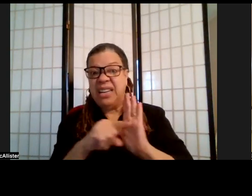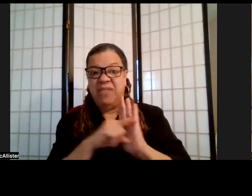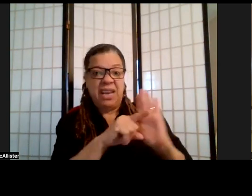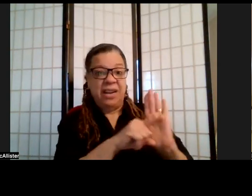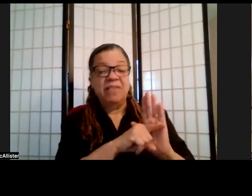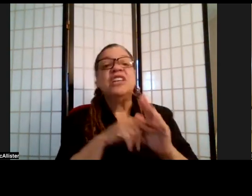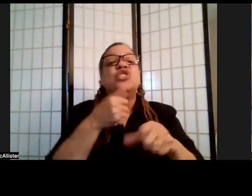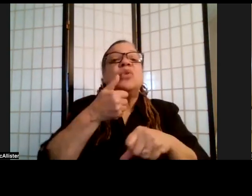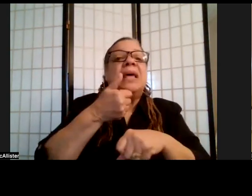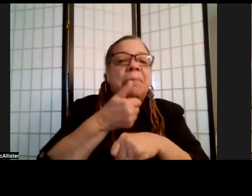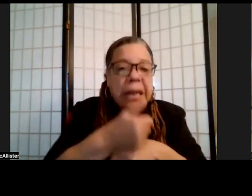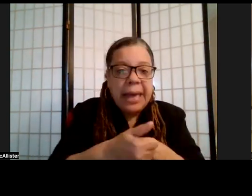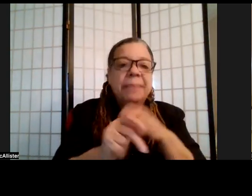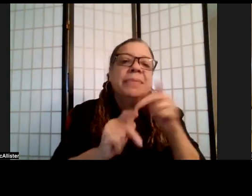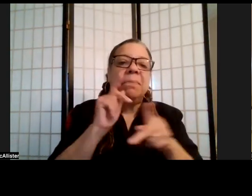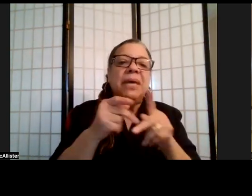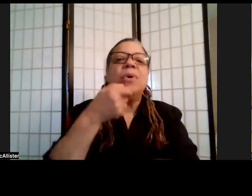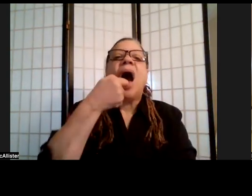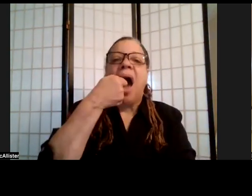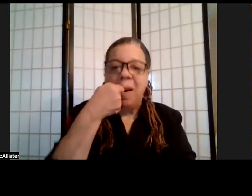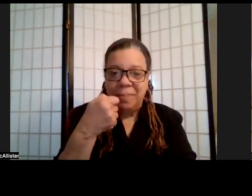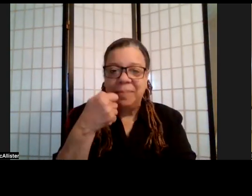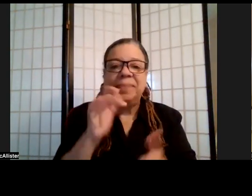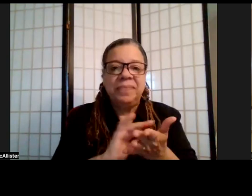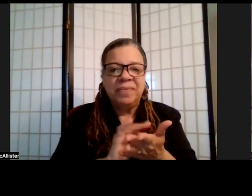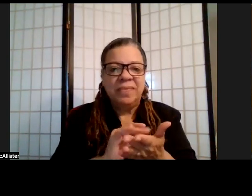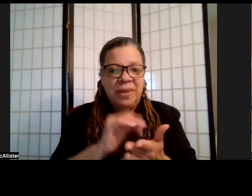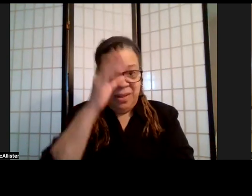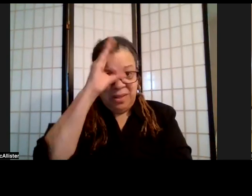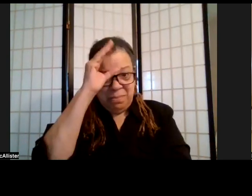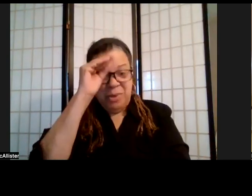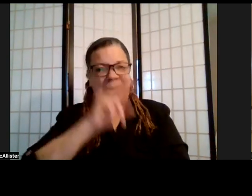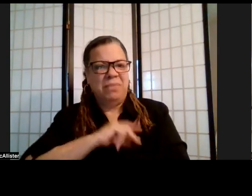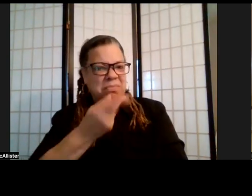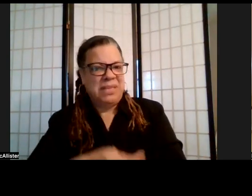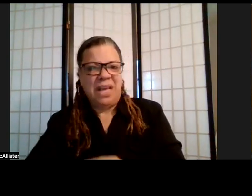consumers of the cough syrup. Sadiq was angered by this. The government refused to take any responsibility and announced